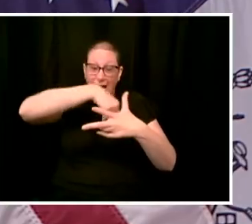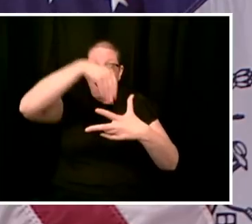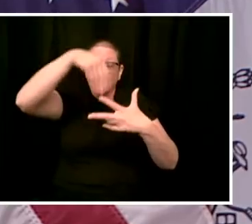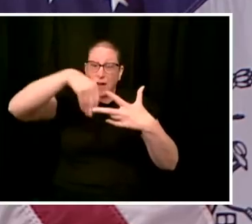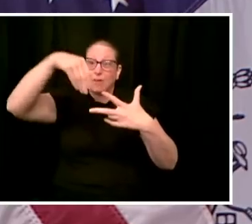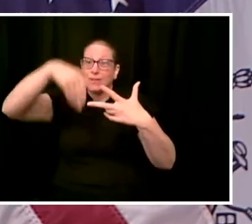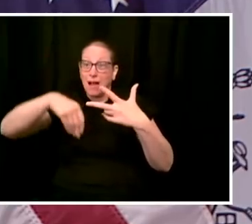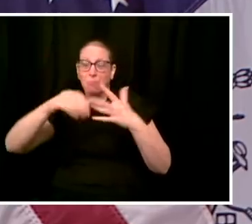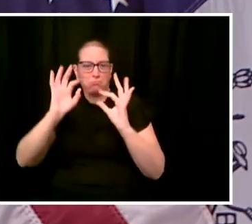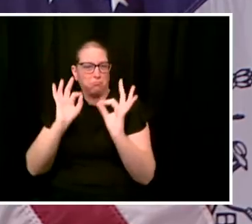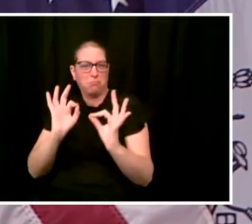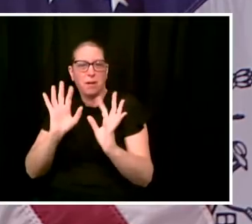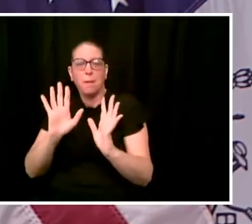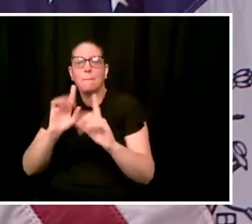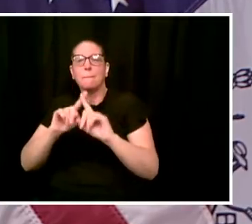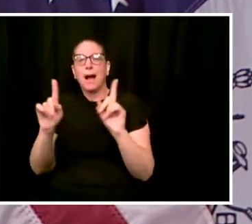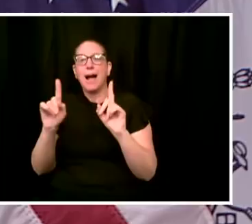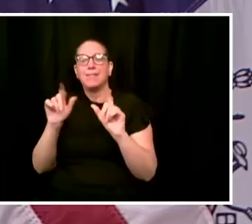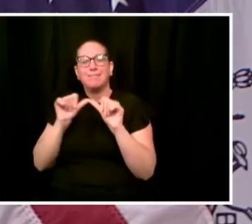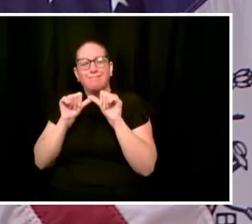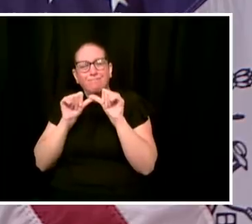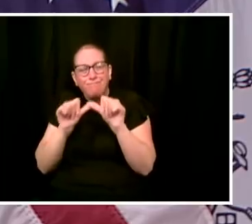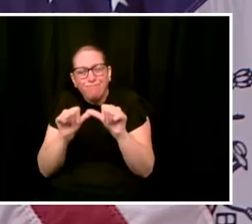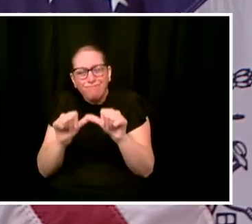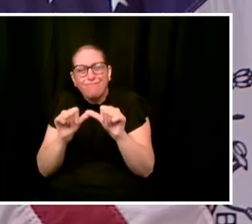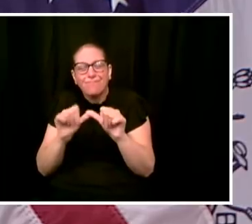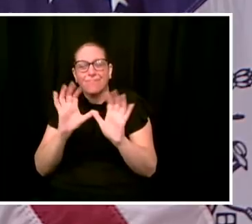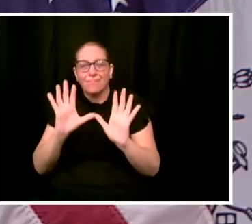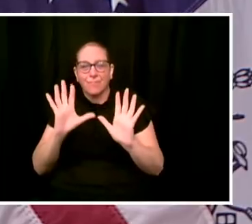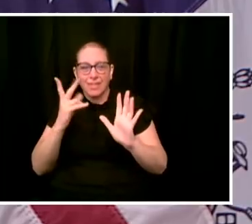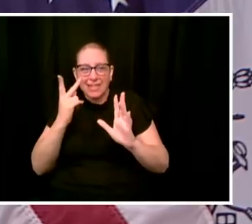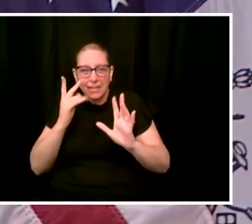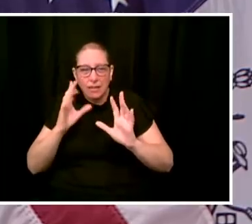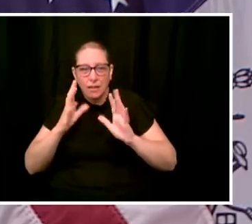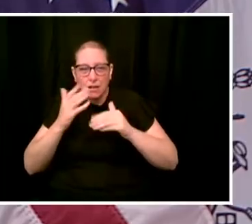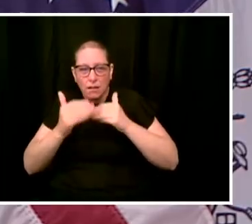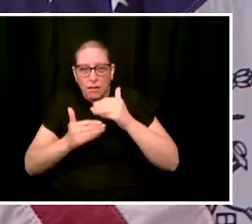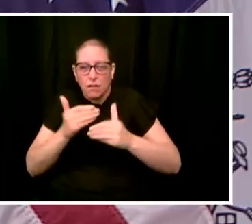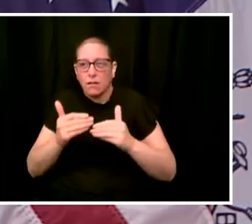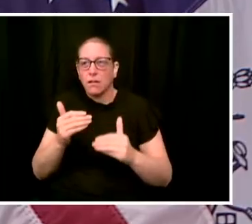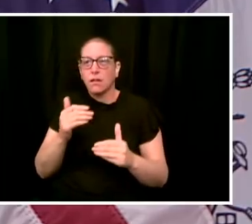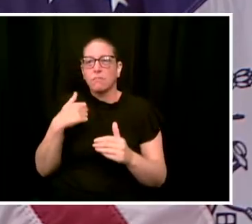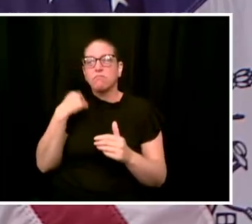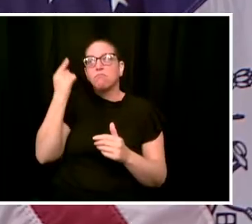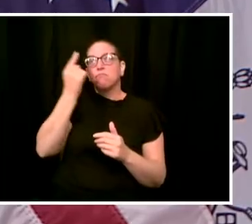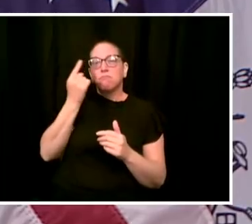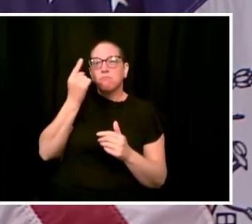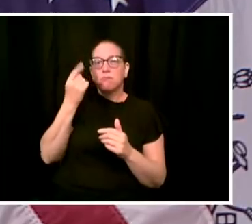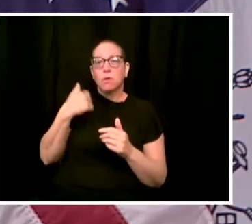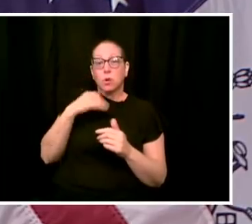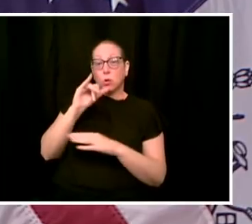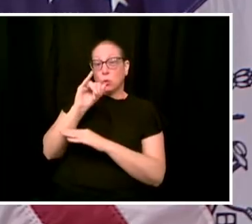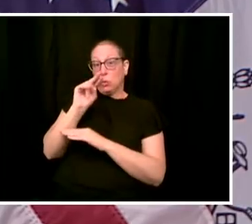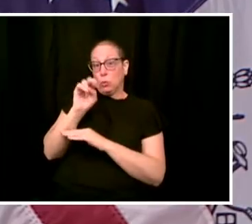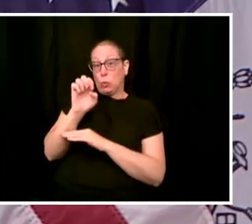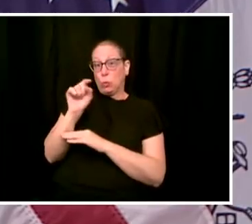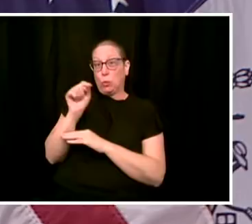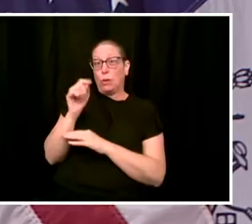BUT WE NEED TO SEE IT SUSTAIN IN A DEEPER WAY RIGHT NOW THAT TAKES US INTO JUNE AS WE GET